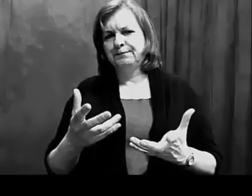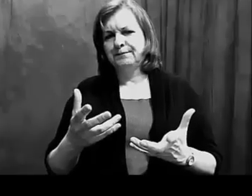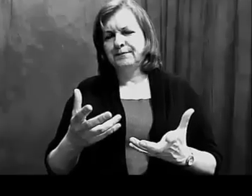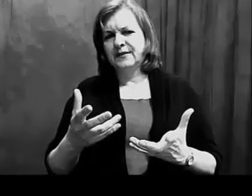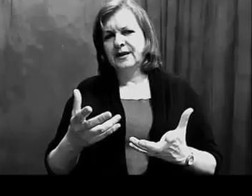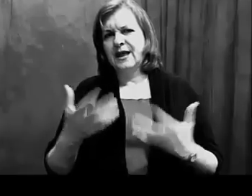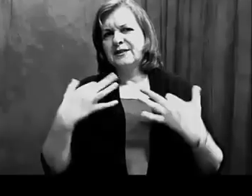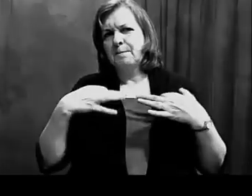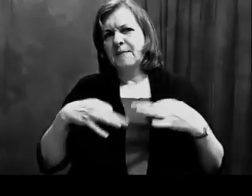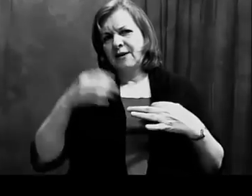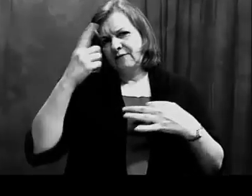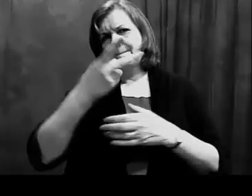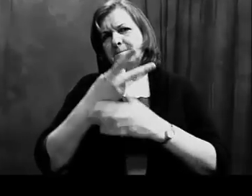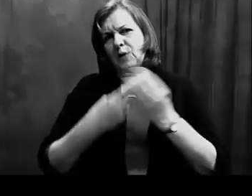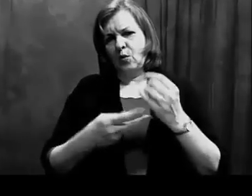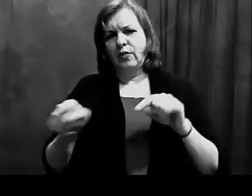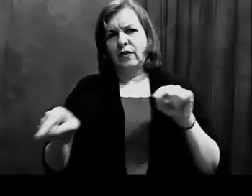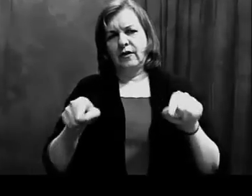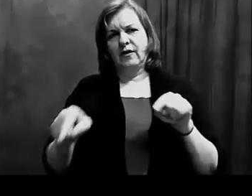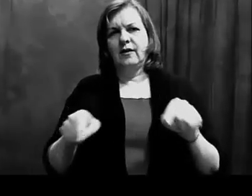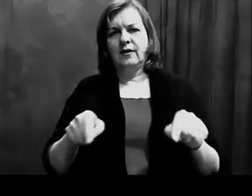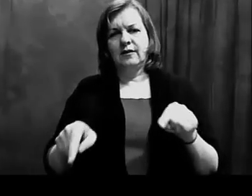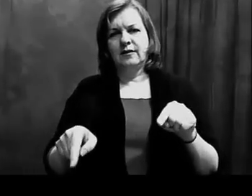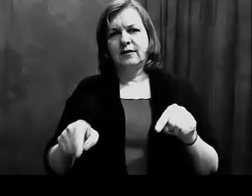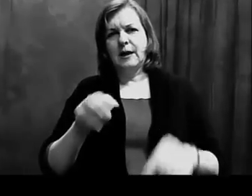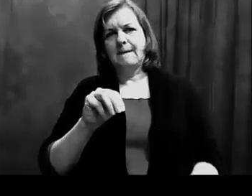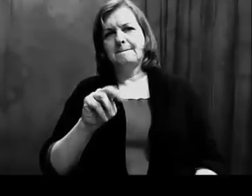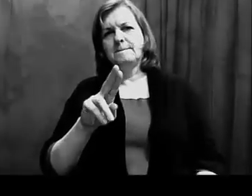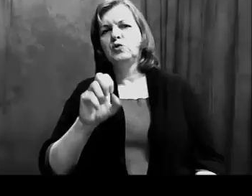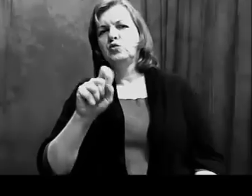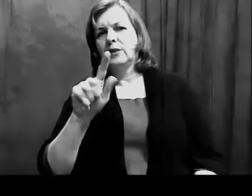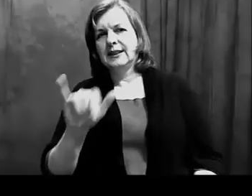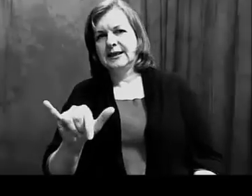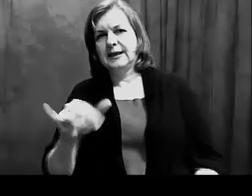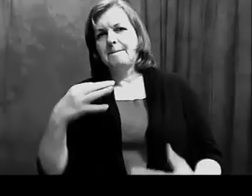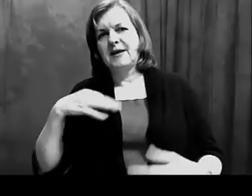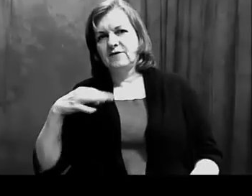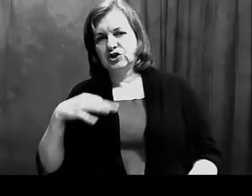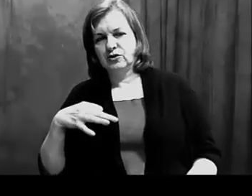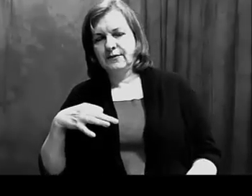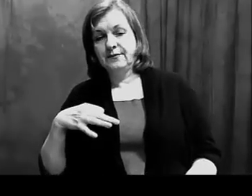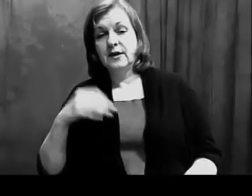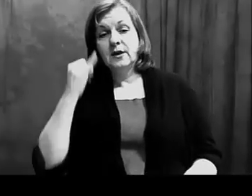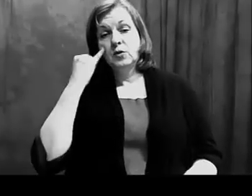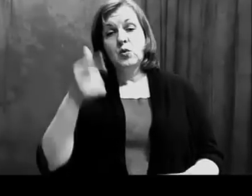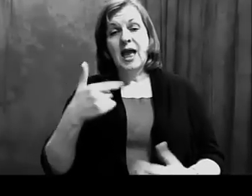what is symbiotic? we look at as being mutually